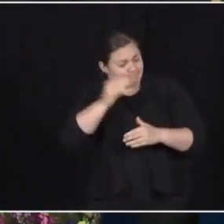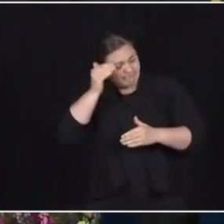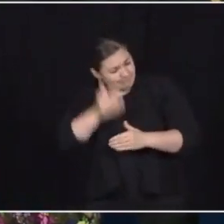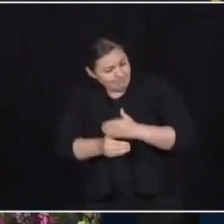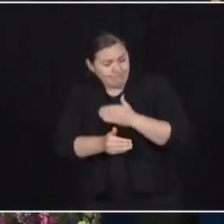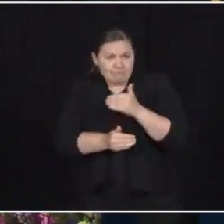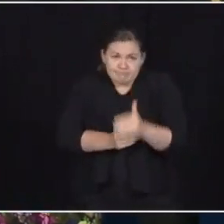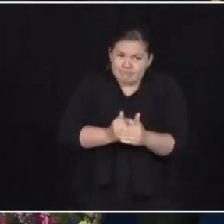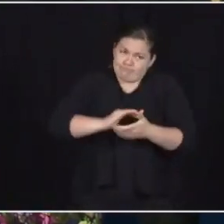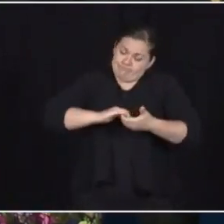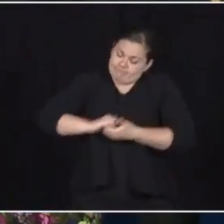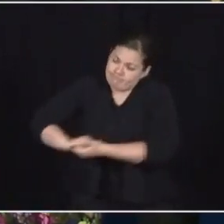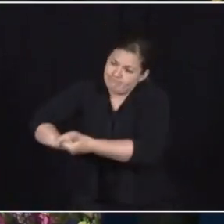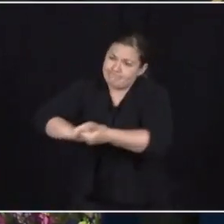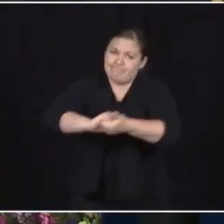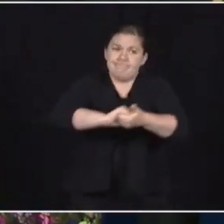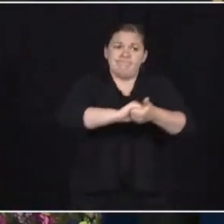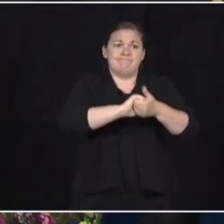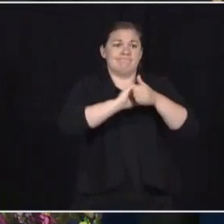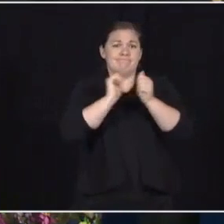That has saved lives and set